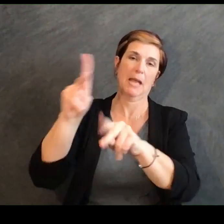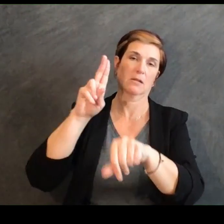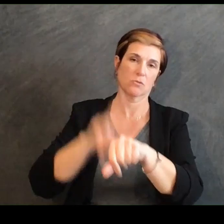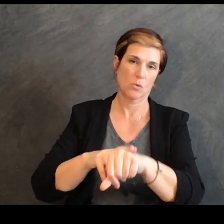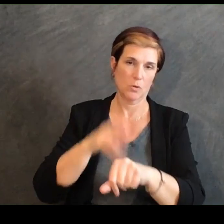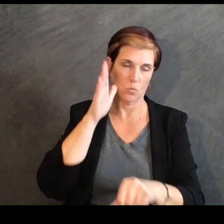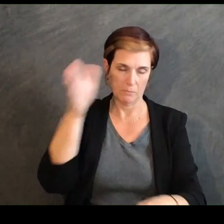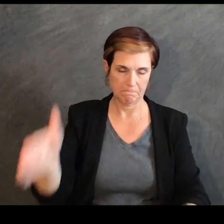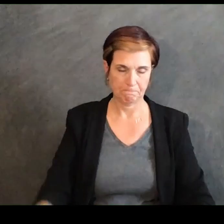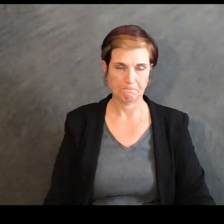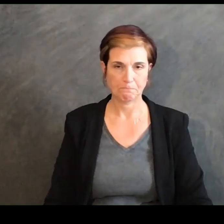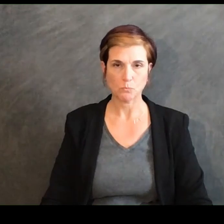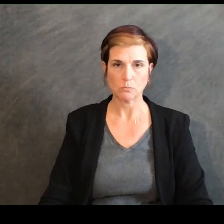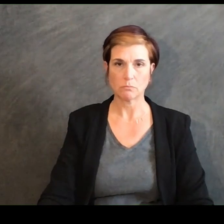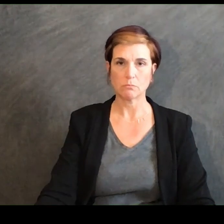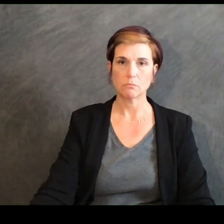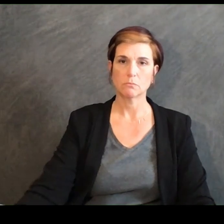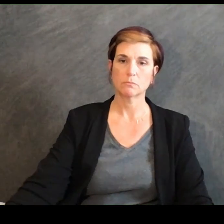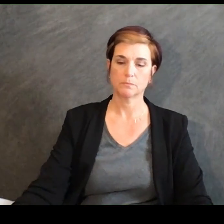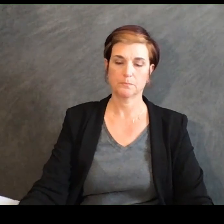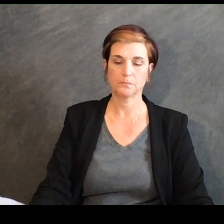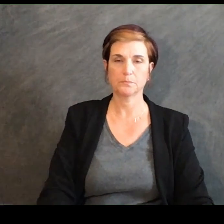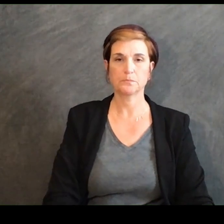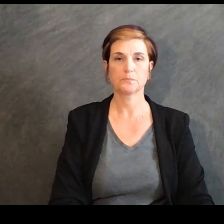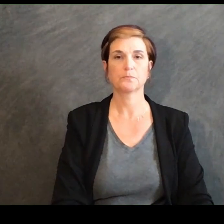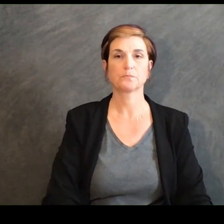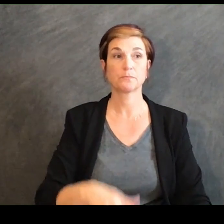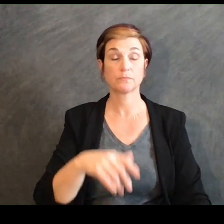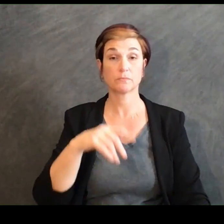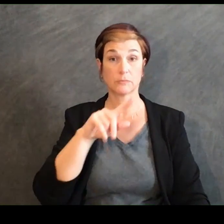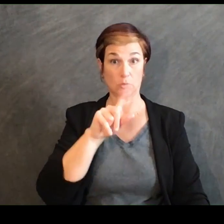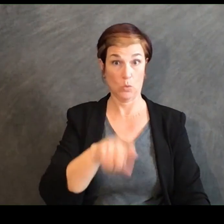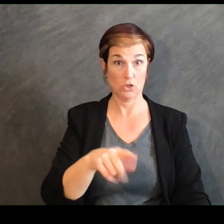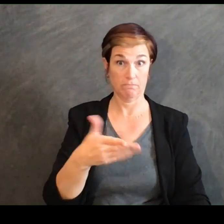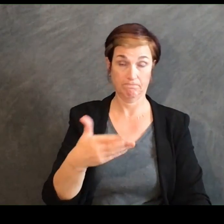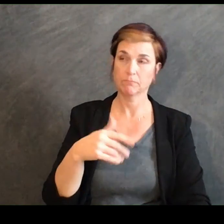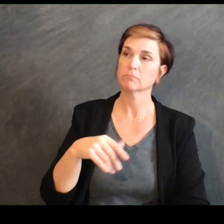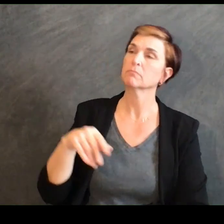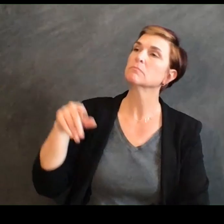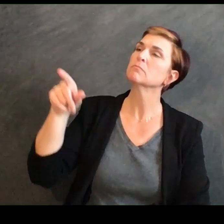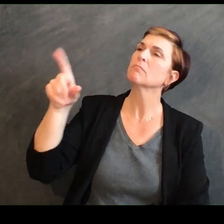go ahead please this question is for dr. Zab ouchy and